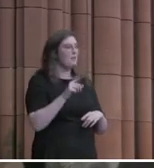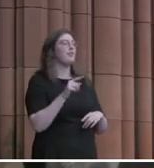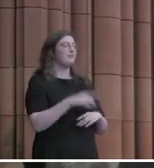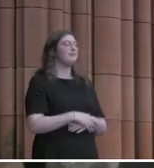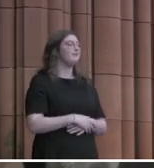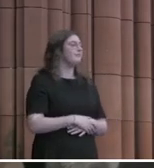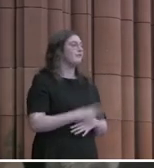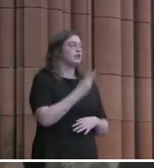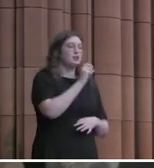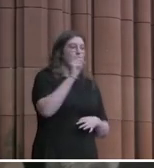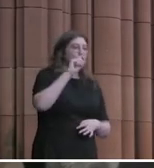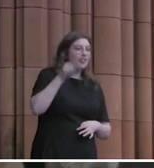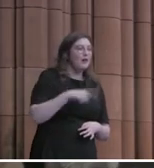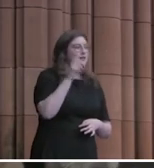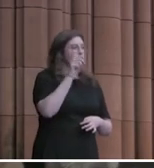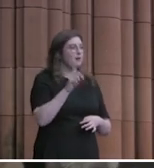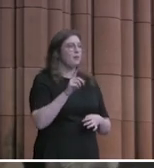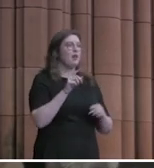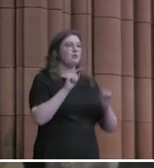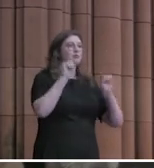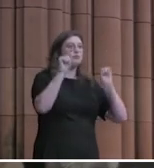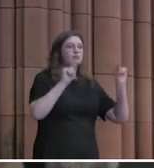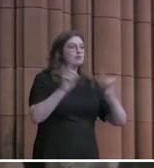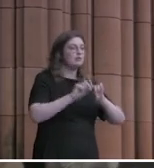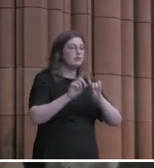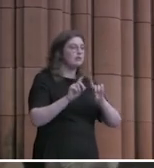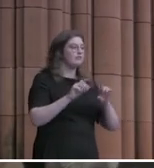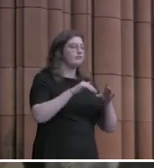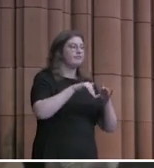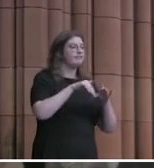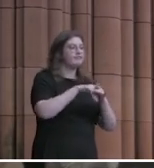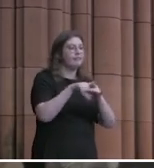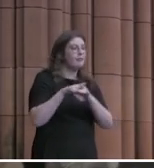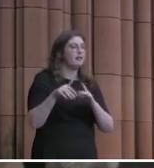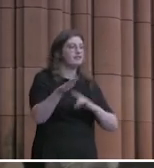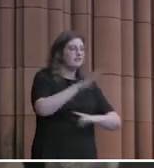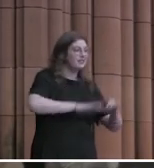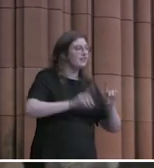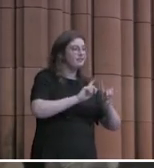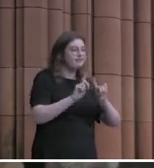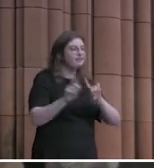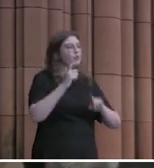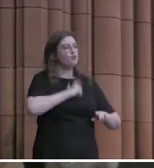200,000 people in all parts of society in all roles. And it doesn't matter where you go in the world,